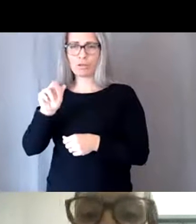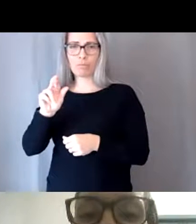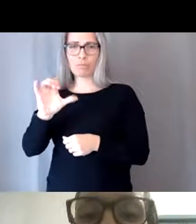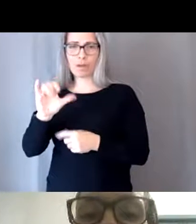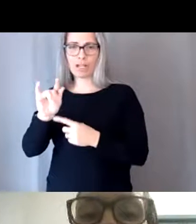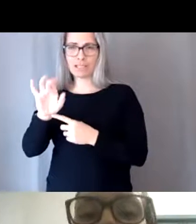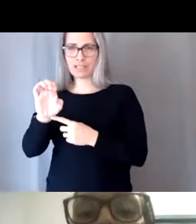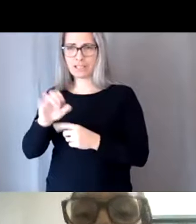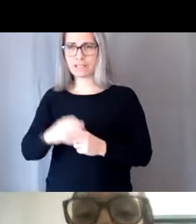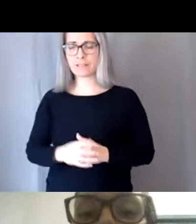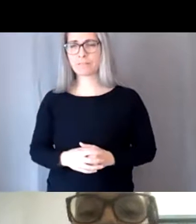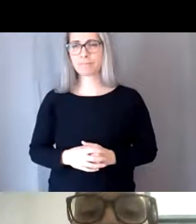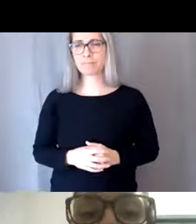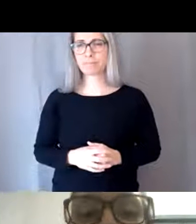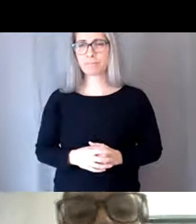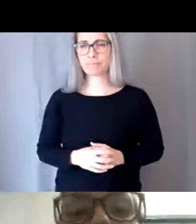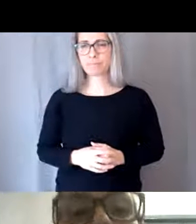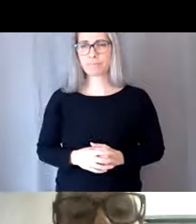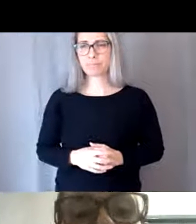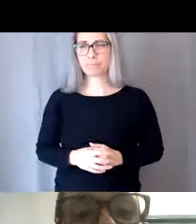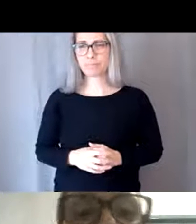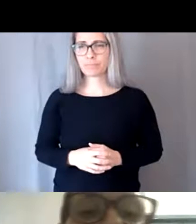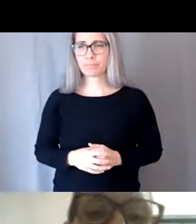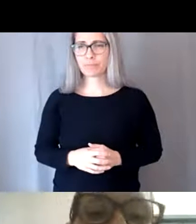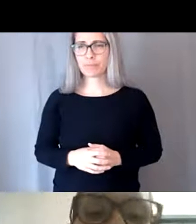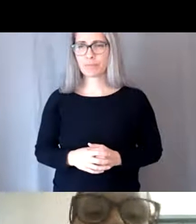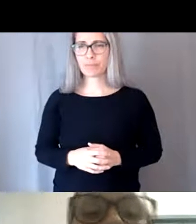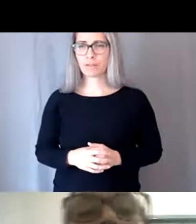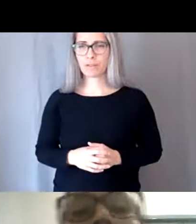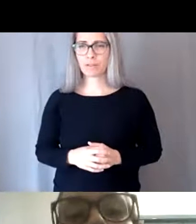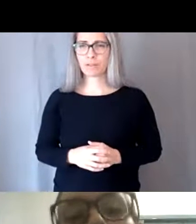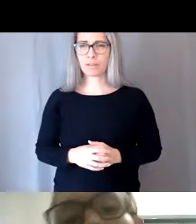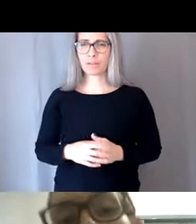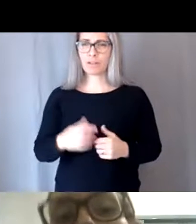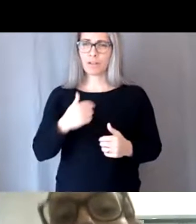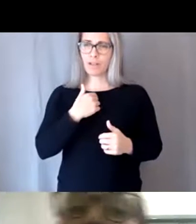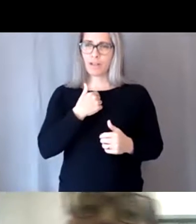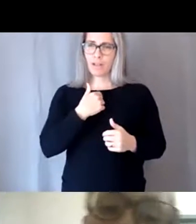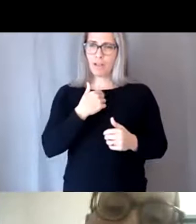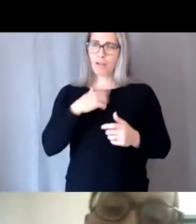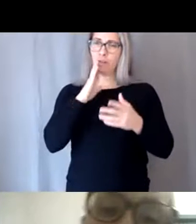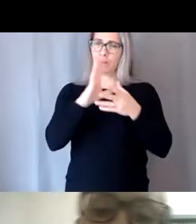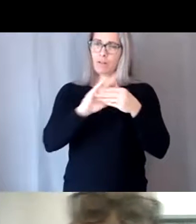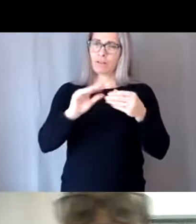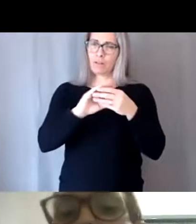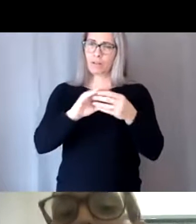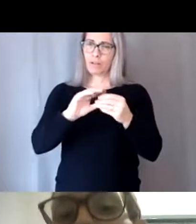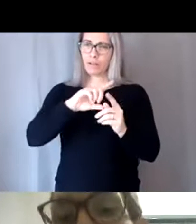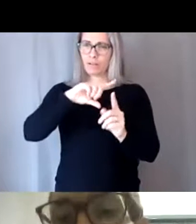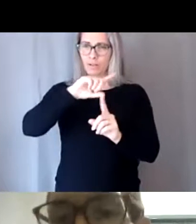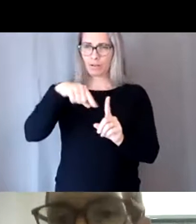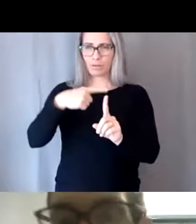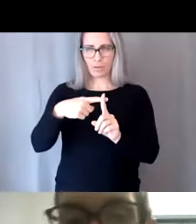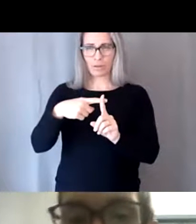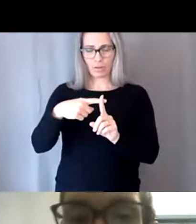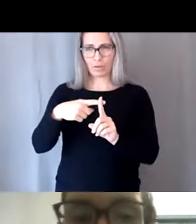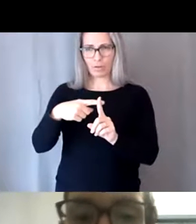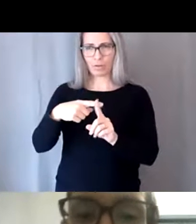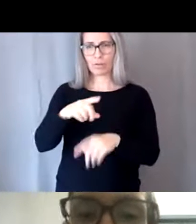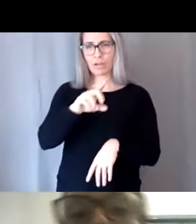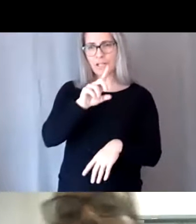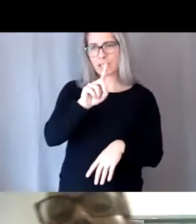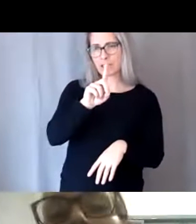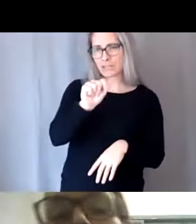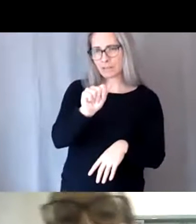to think what might come under the term disability slash impairment prediction